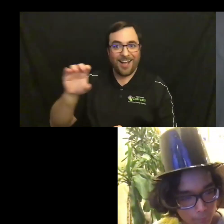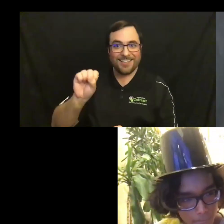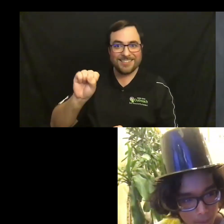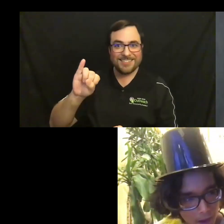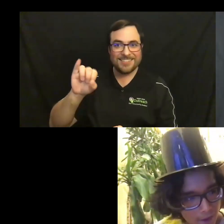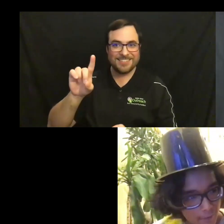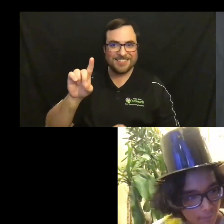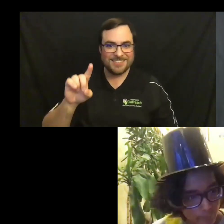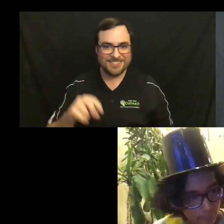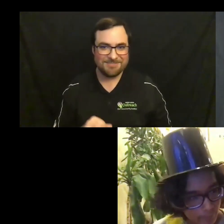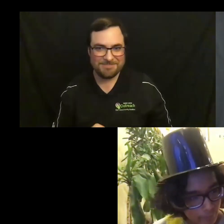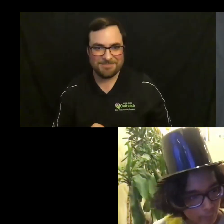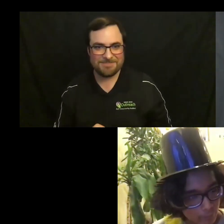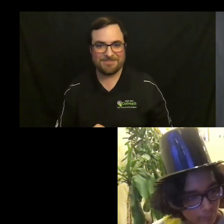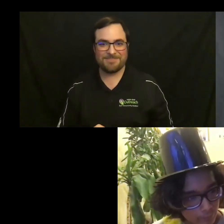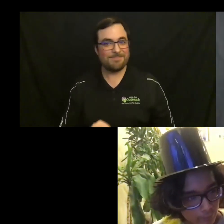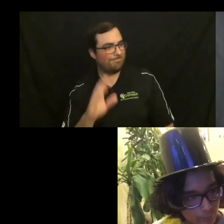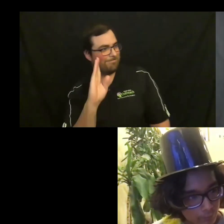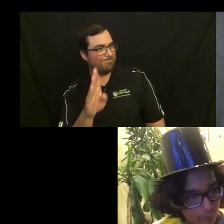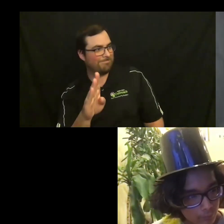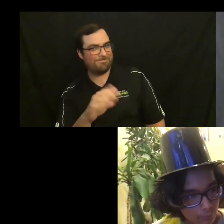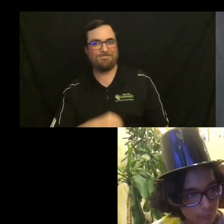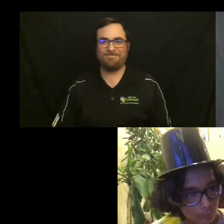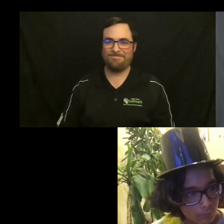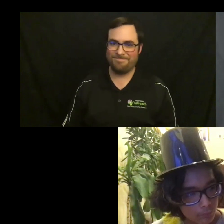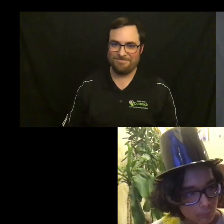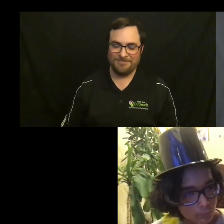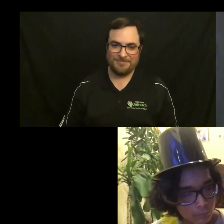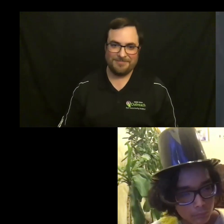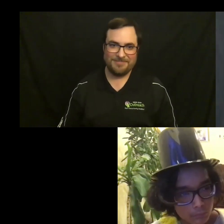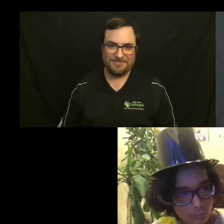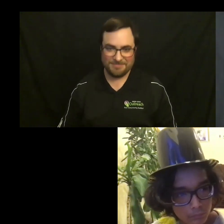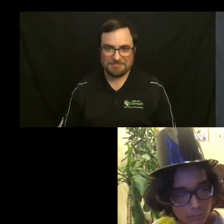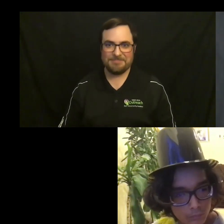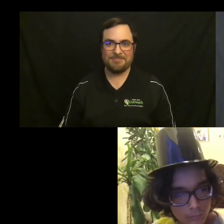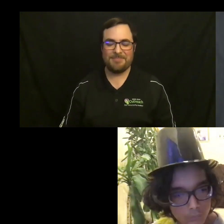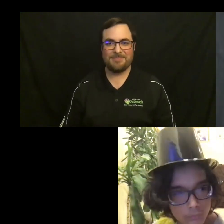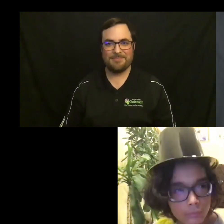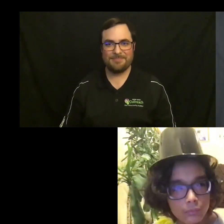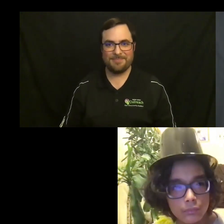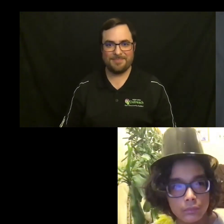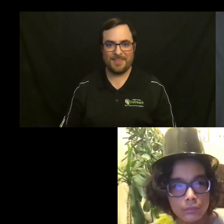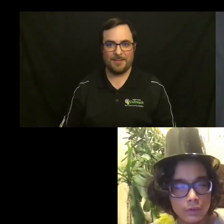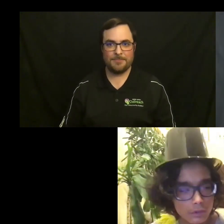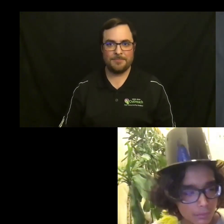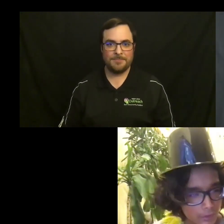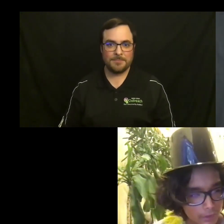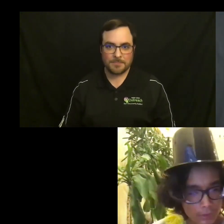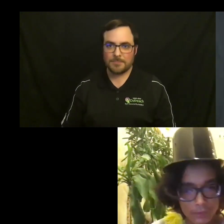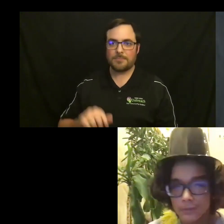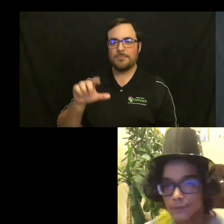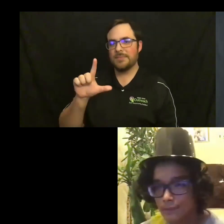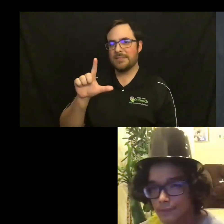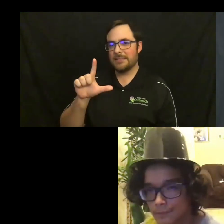Sid: Hi! Jen: All right. Liam is wondering: was it